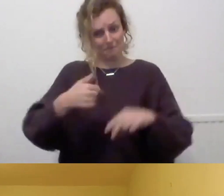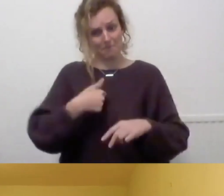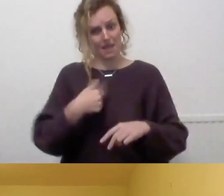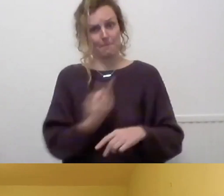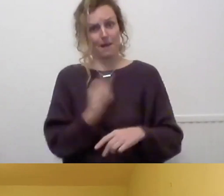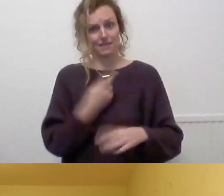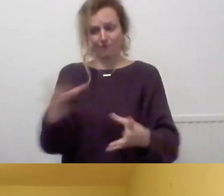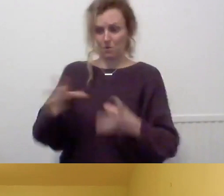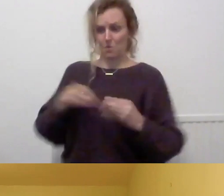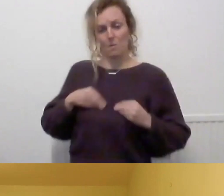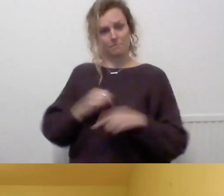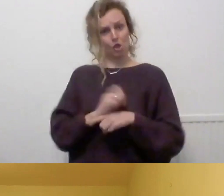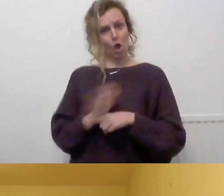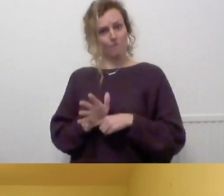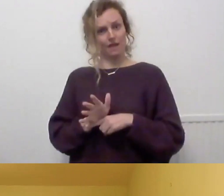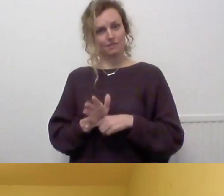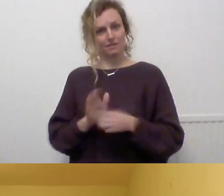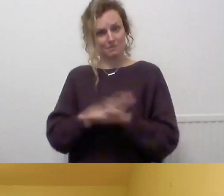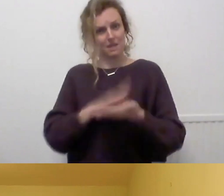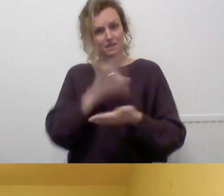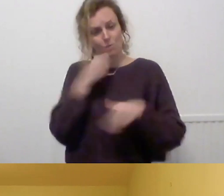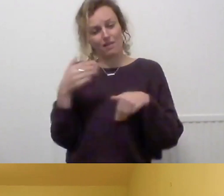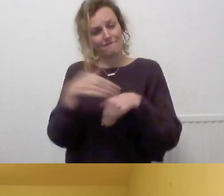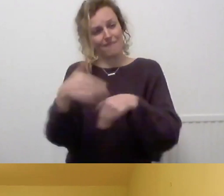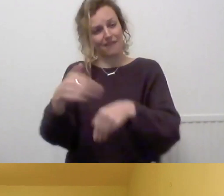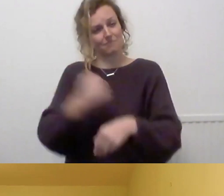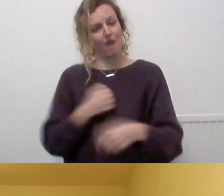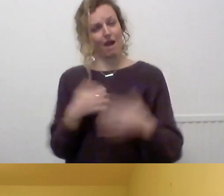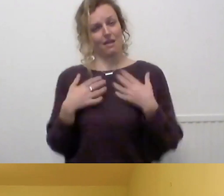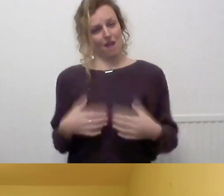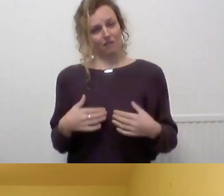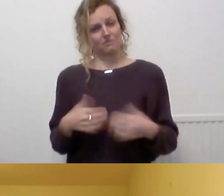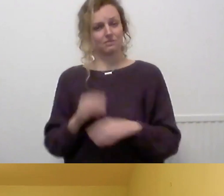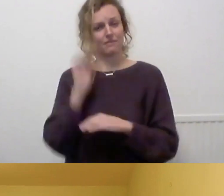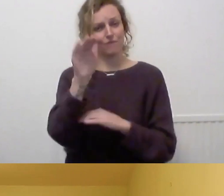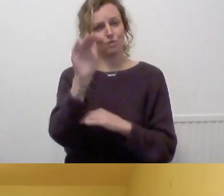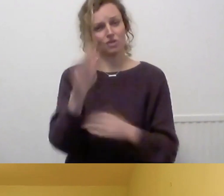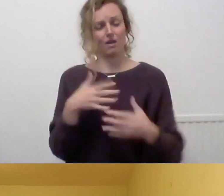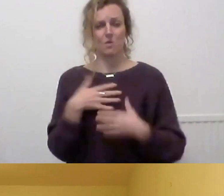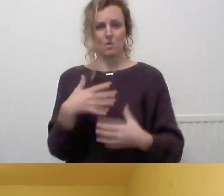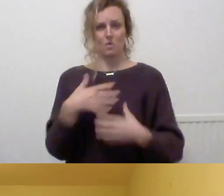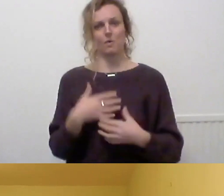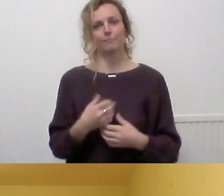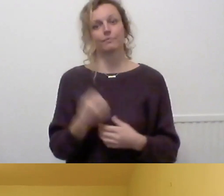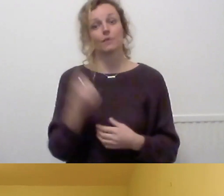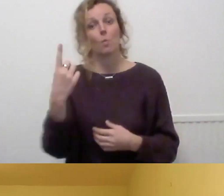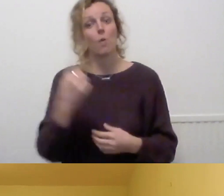And, you know, one of my colleagues posted a picture of her finishing a bike session